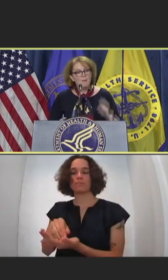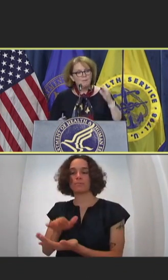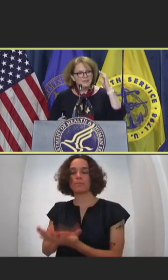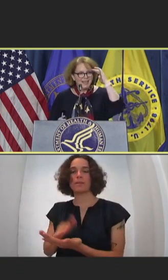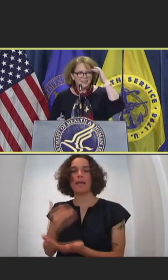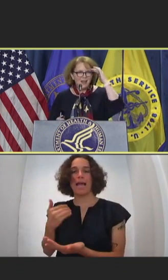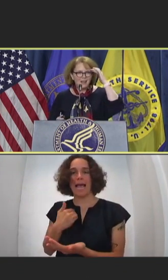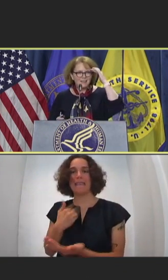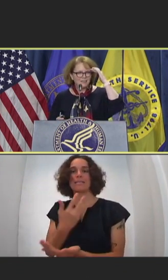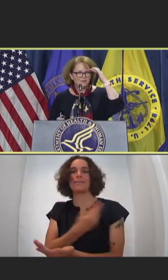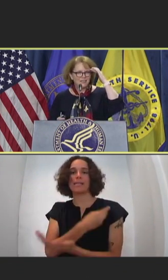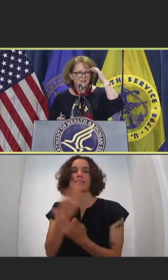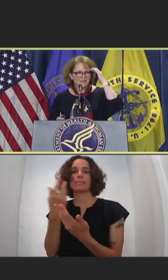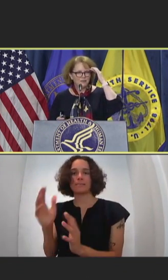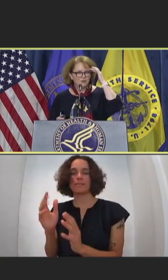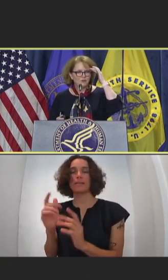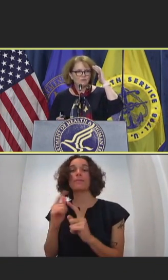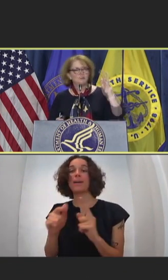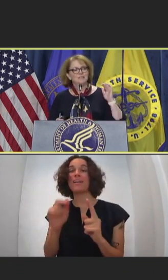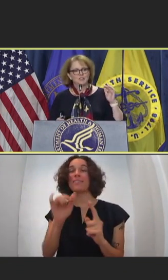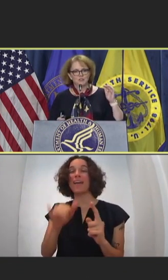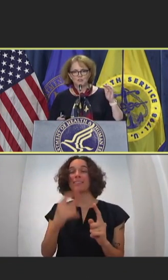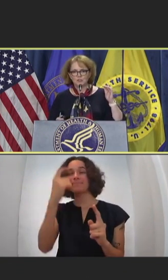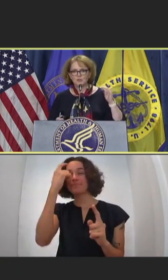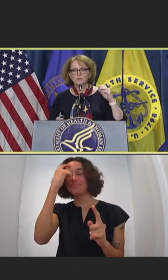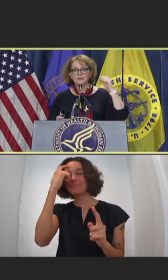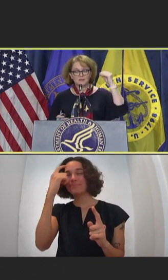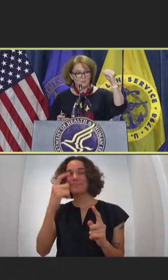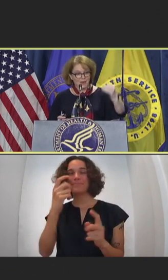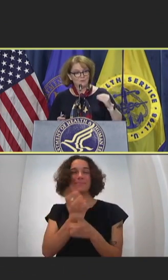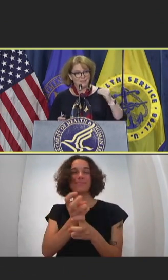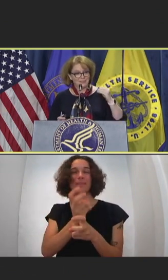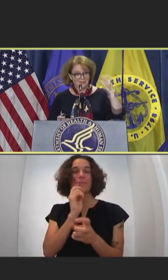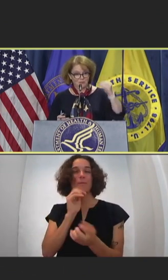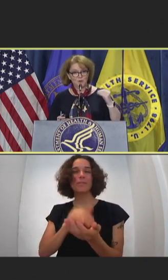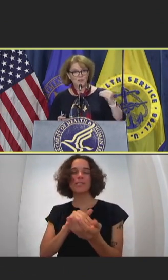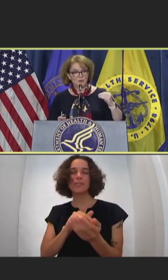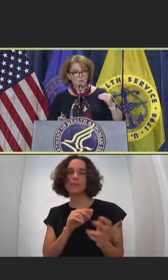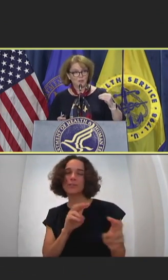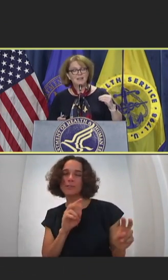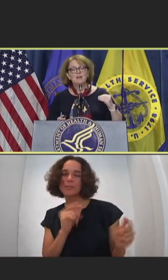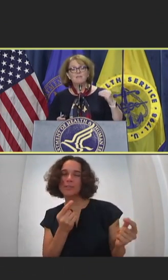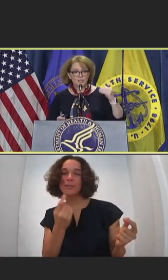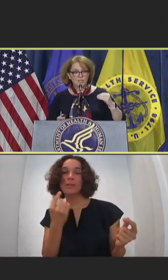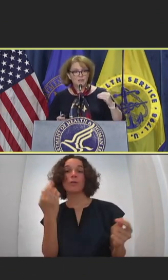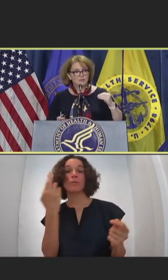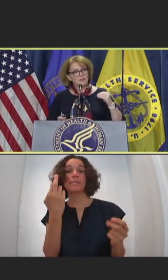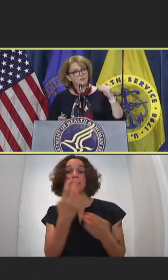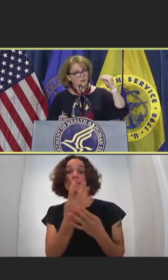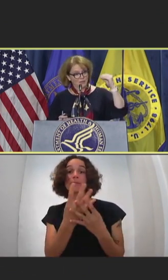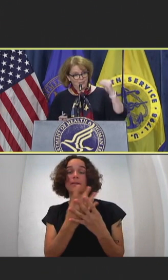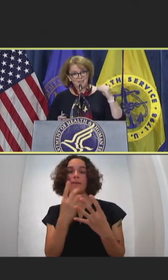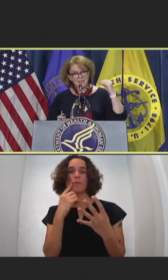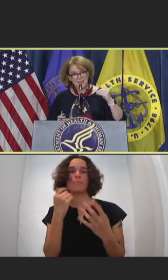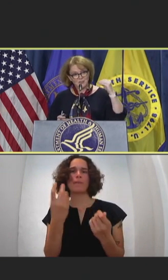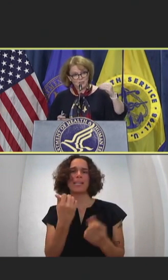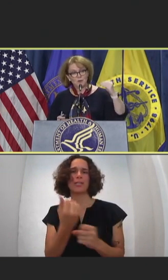But that cognitively is difficult for clinicians to do. Because the main reason they've screened people for years has been because they needed to know if they